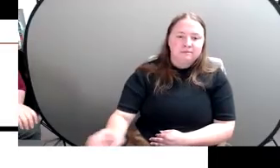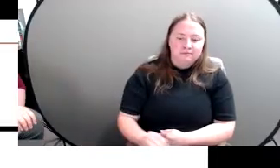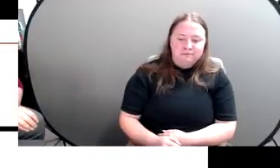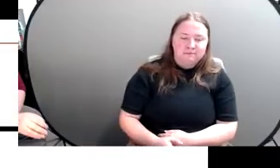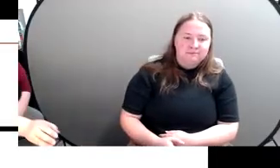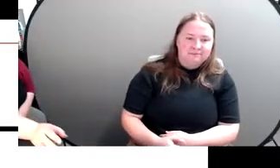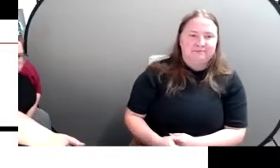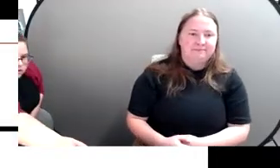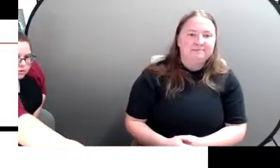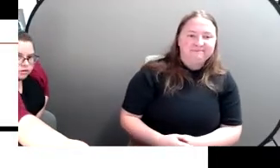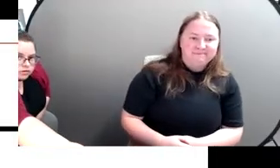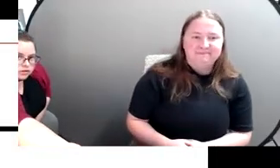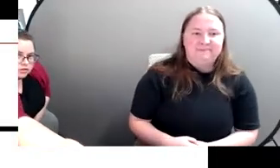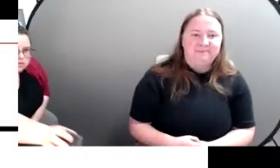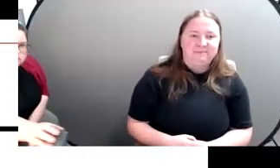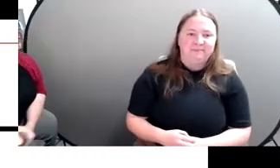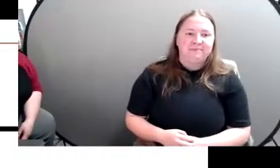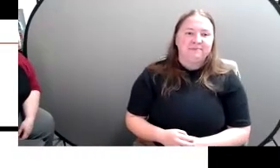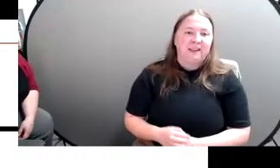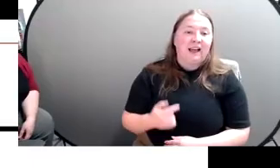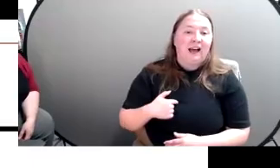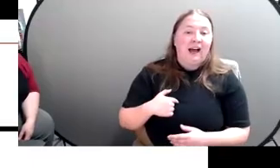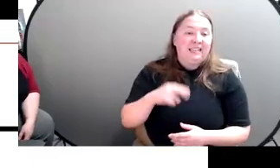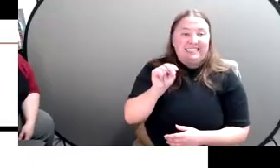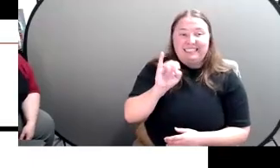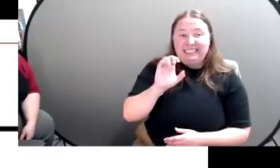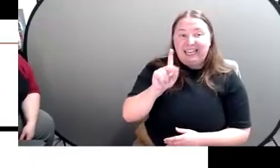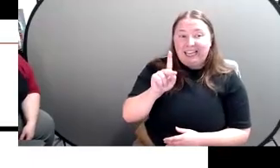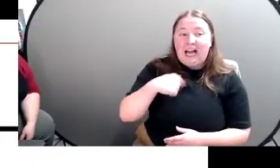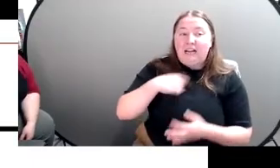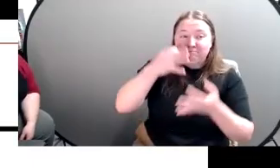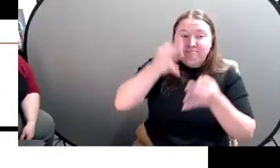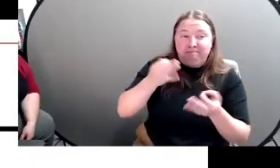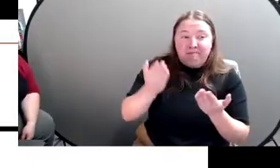Yeah. So I would then. So Nicholas, I would definitely suggest that you don't put a comment,